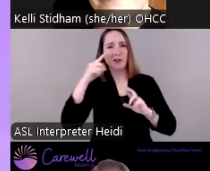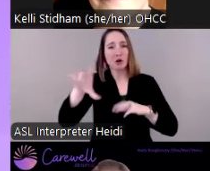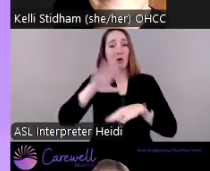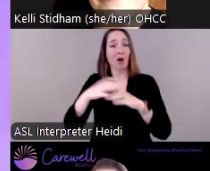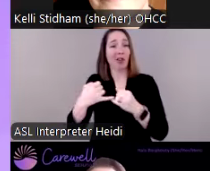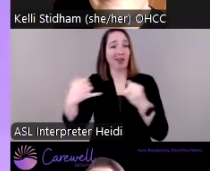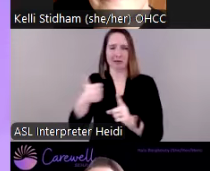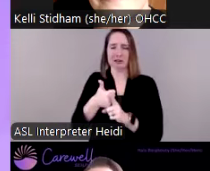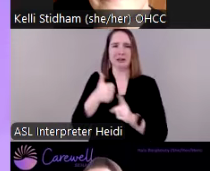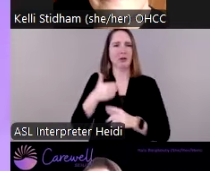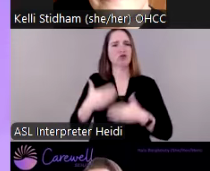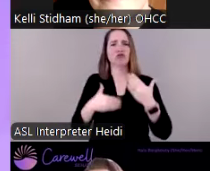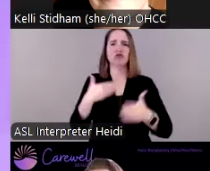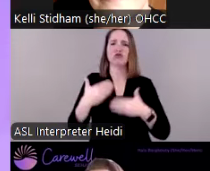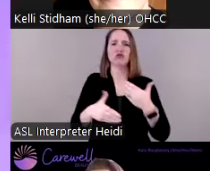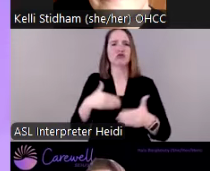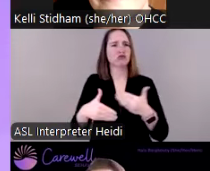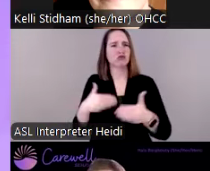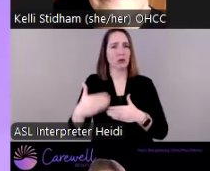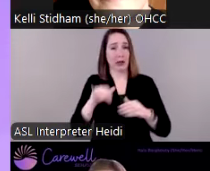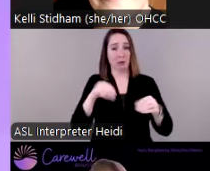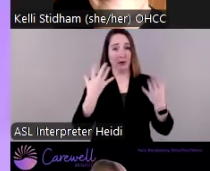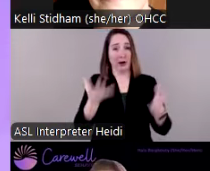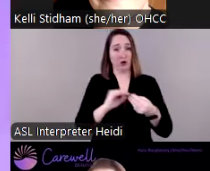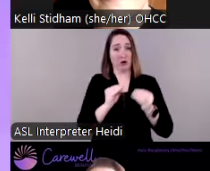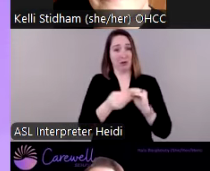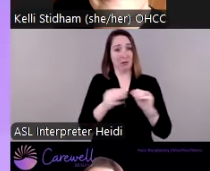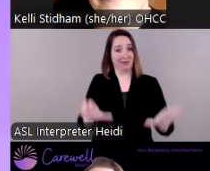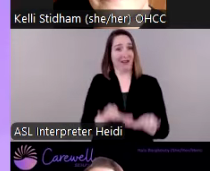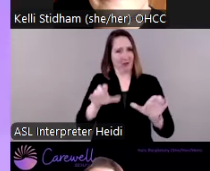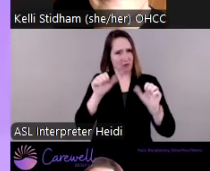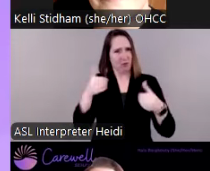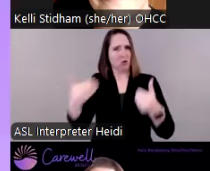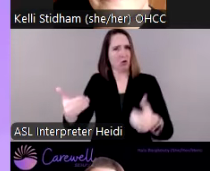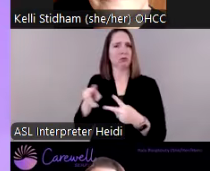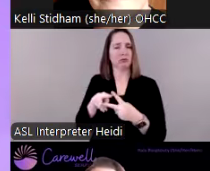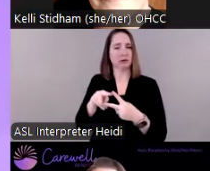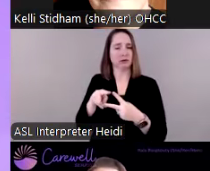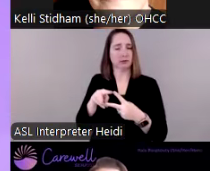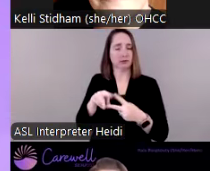self-paced once that provider number